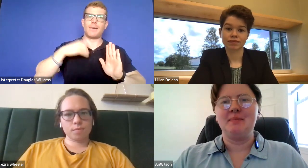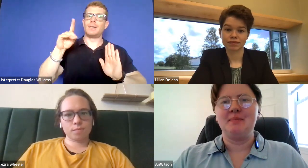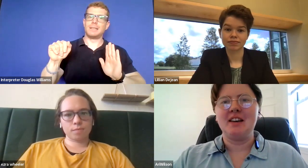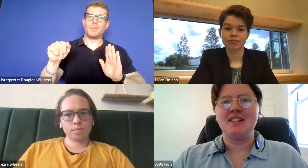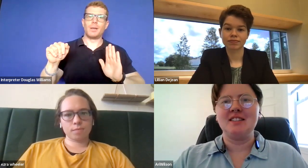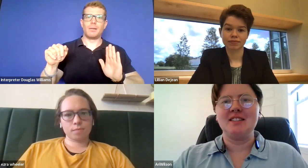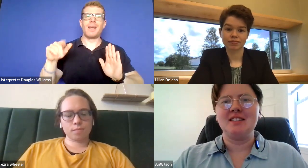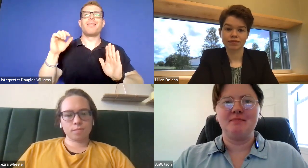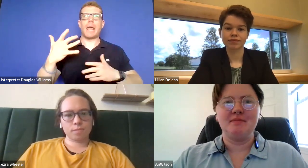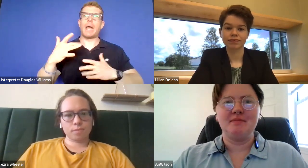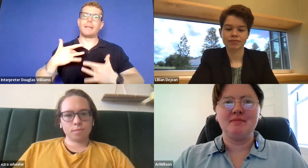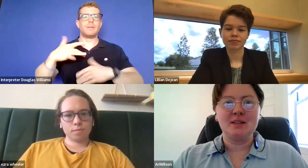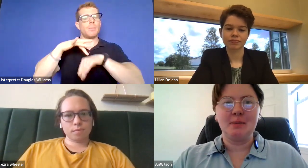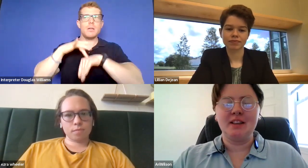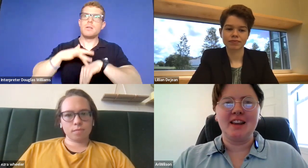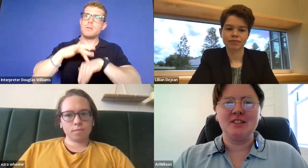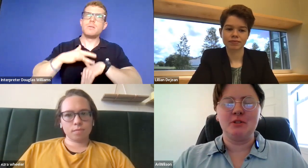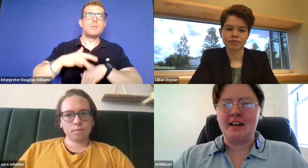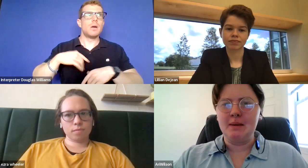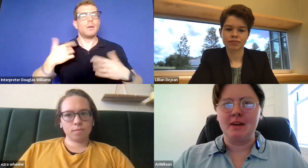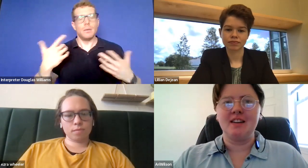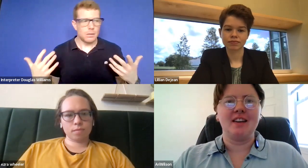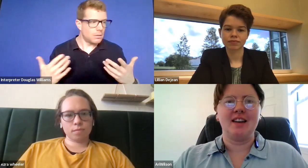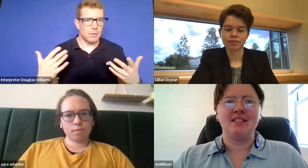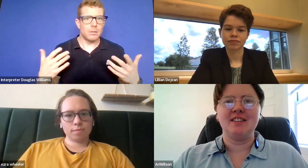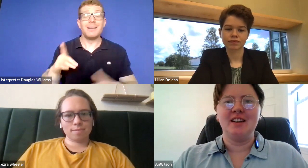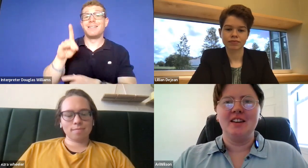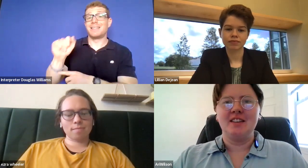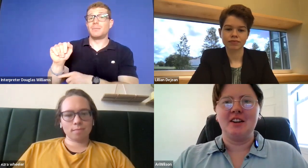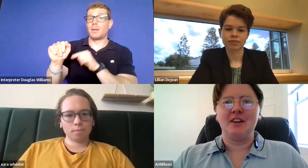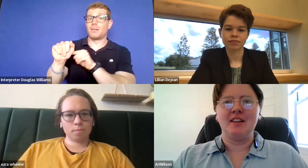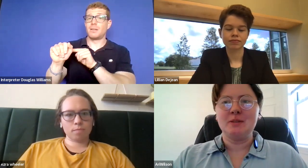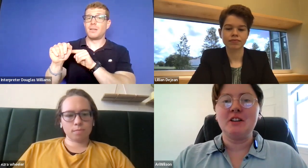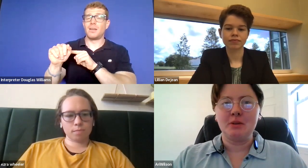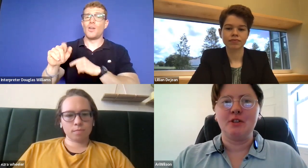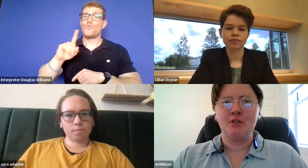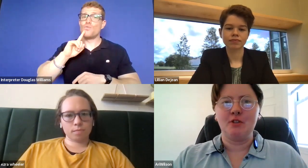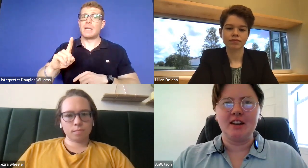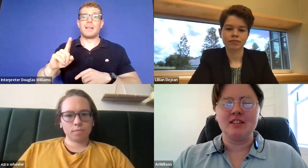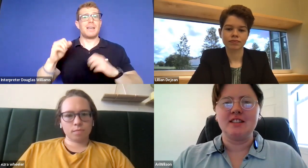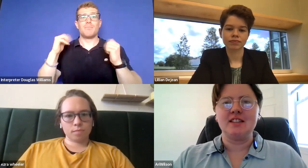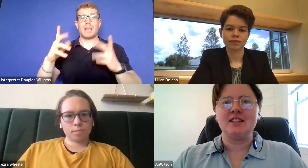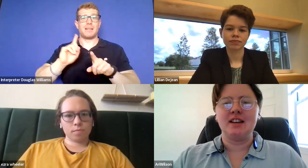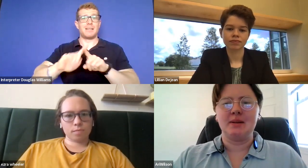Because disability is so dynamic, and there, especially with chronic illnesses.